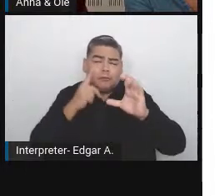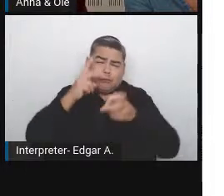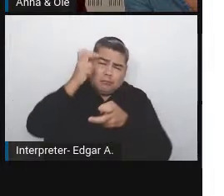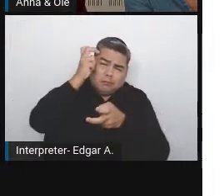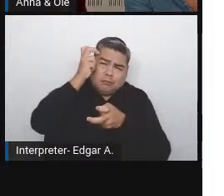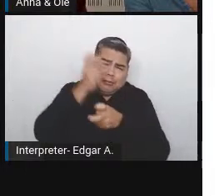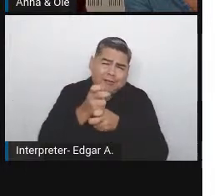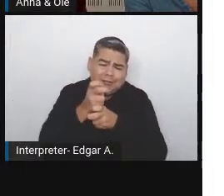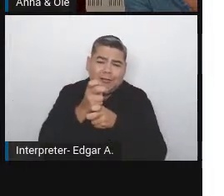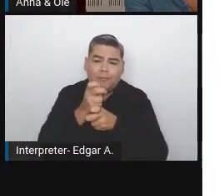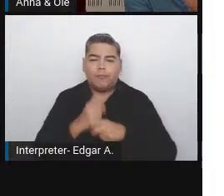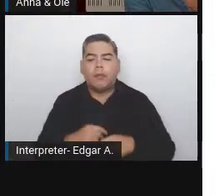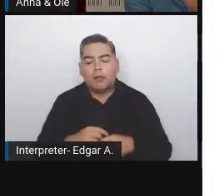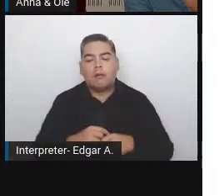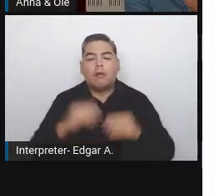search. We found search was hard.